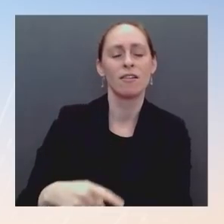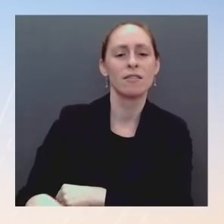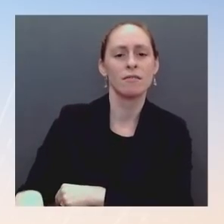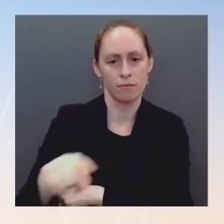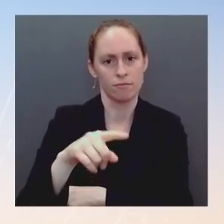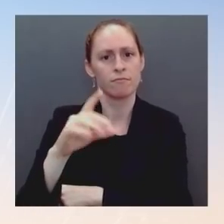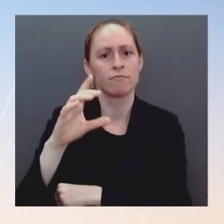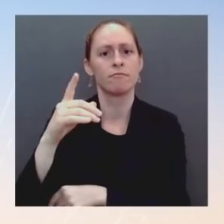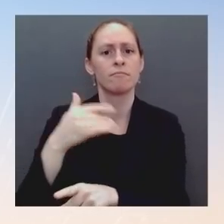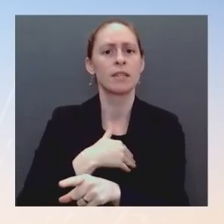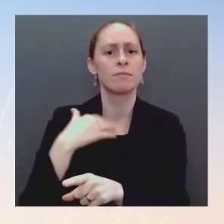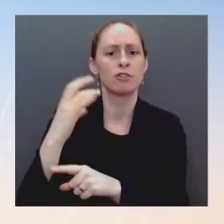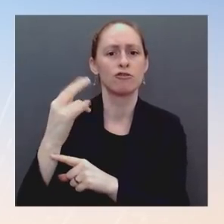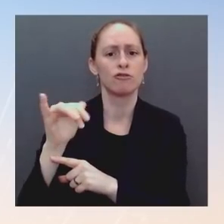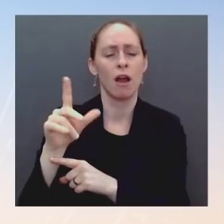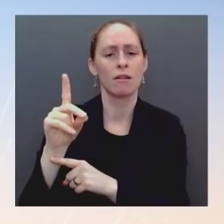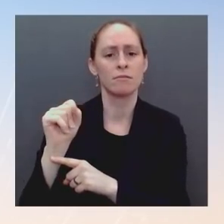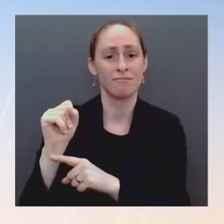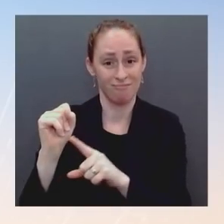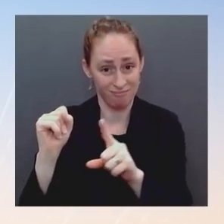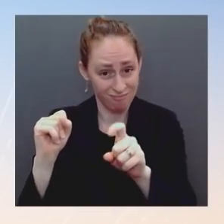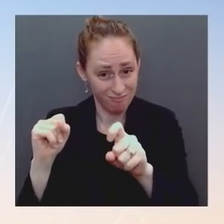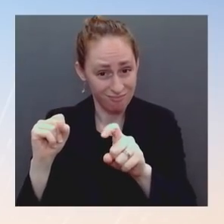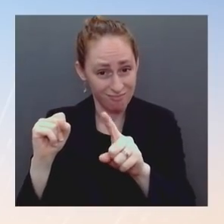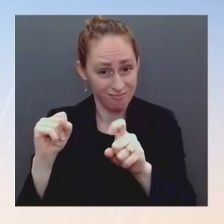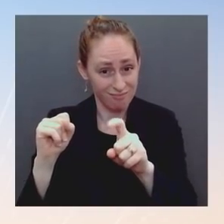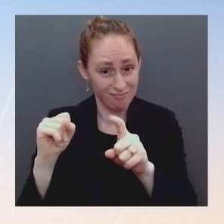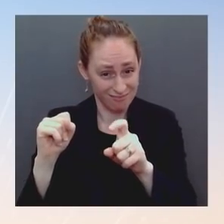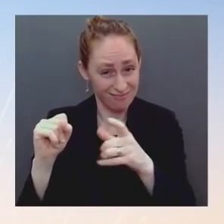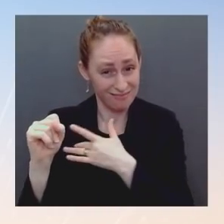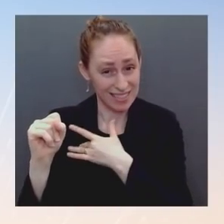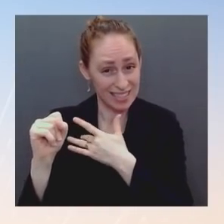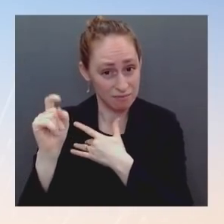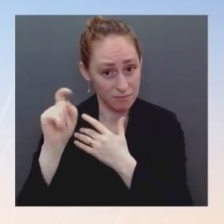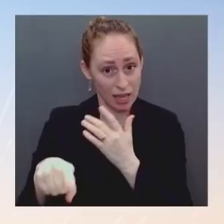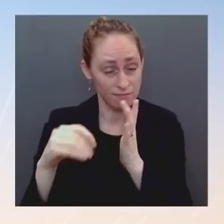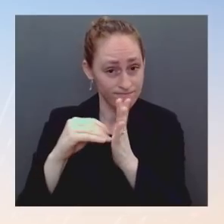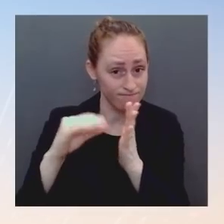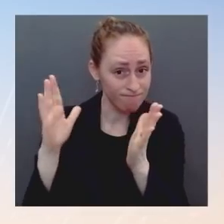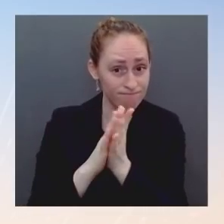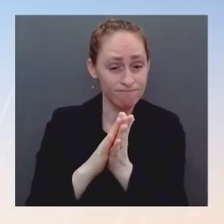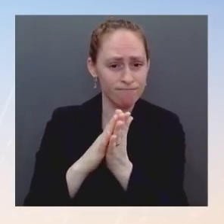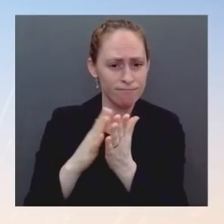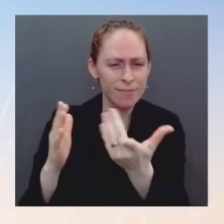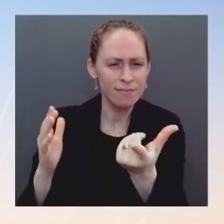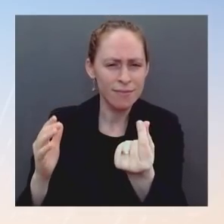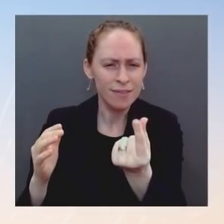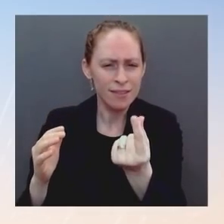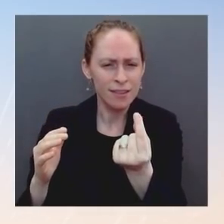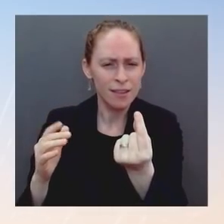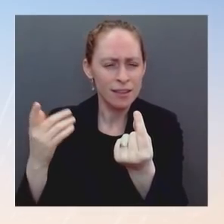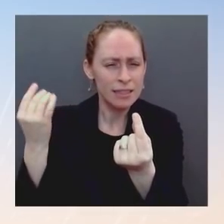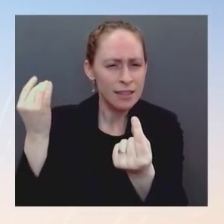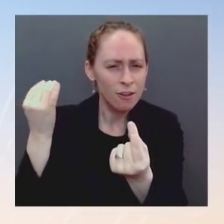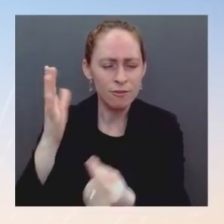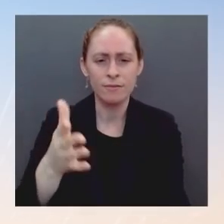Ms. Psaki: Well, I think, one, we appreciate Senator Graham's thoughts, and the President is working hard to choose from a wealth of deeply qualified candidates